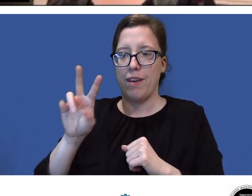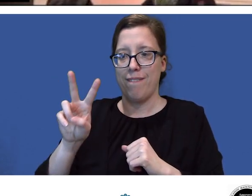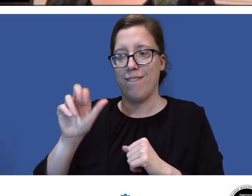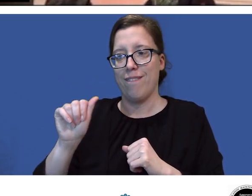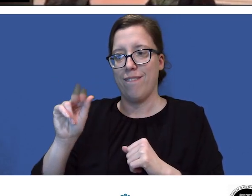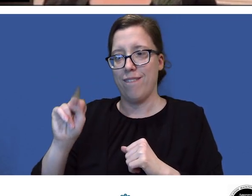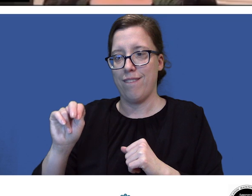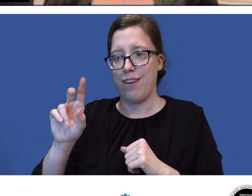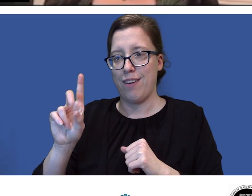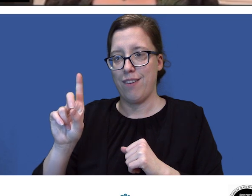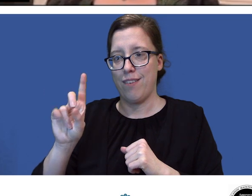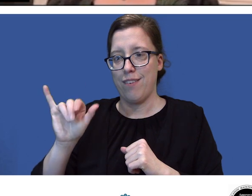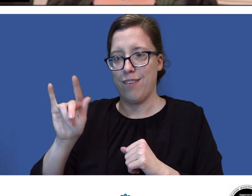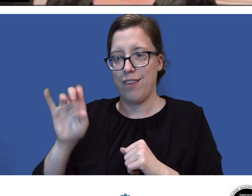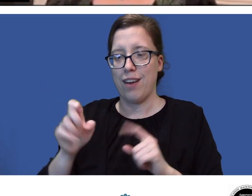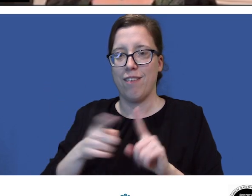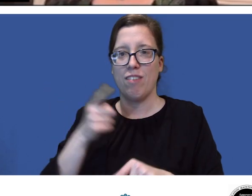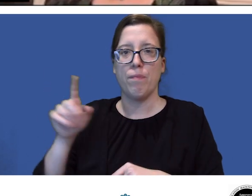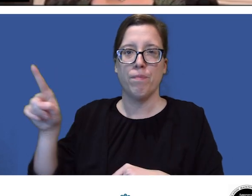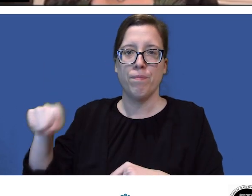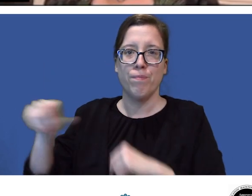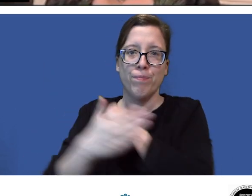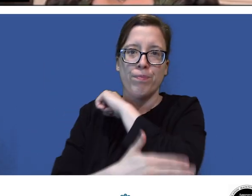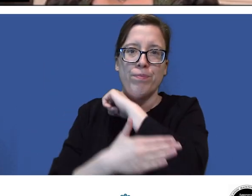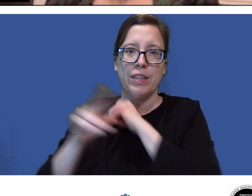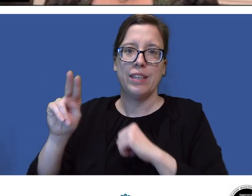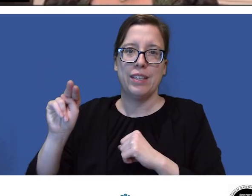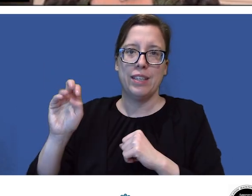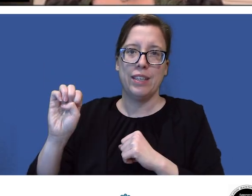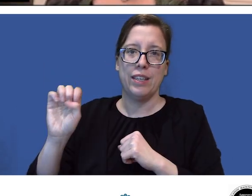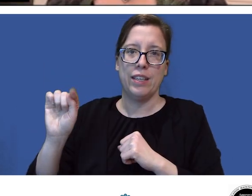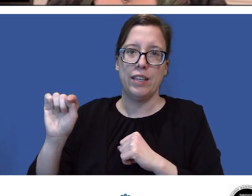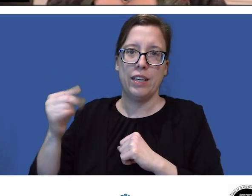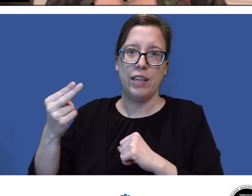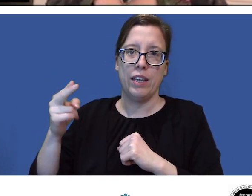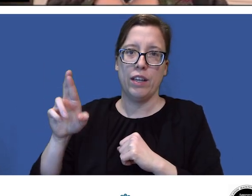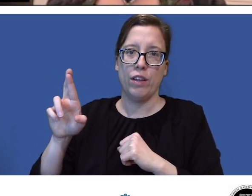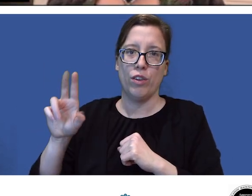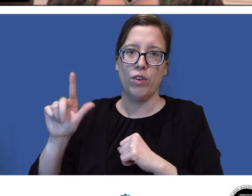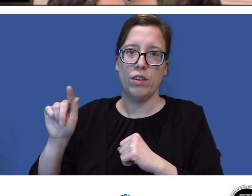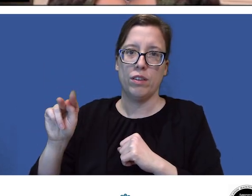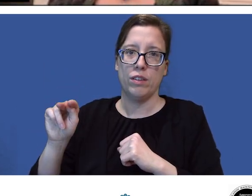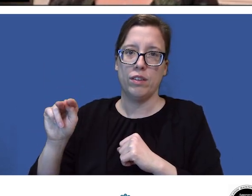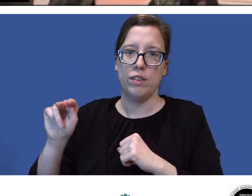Jan van Dijk, he was a man from the Netherlands in Europe.